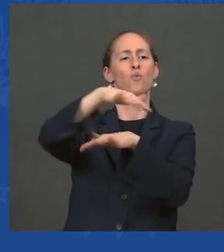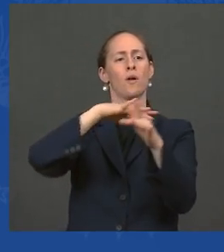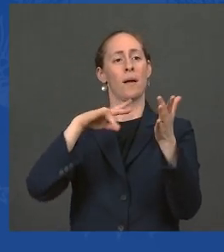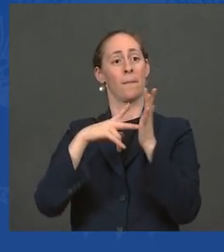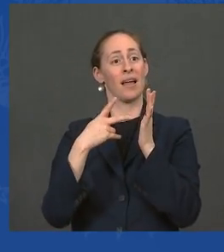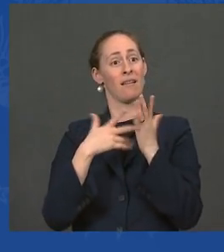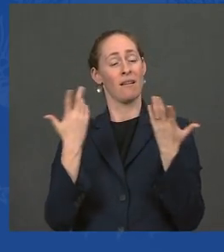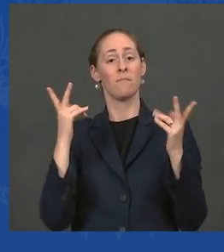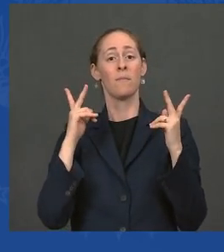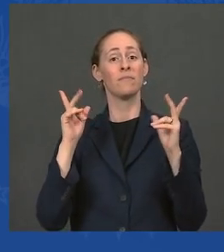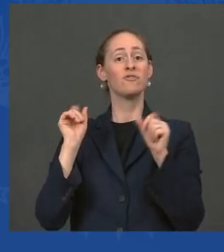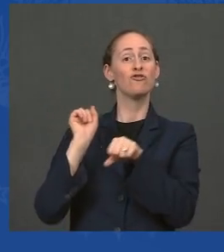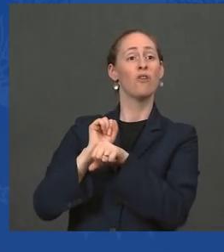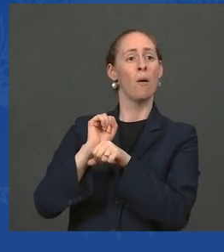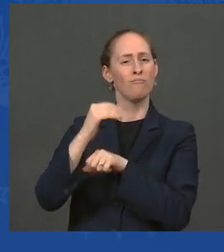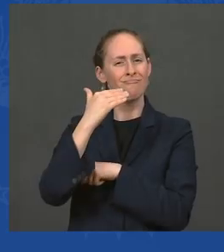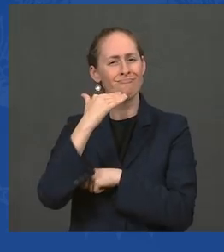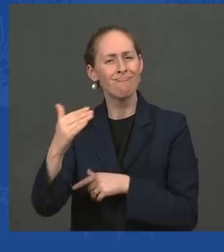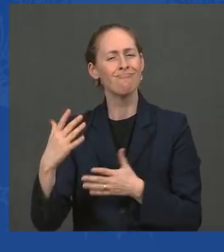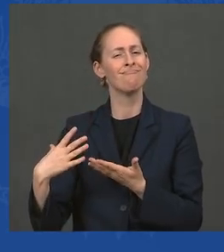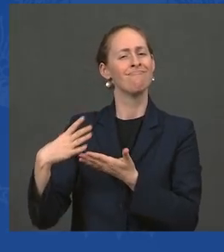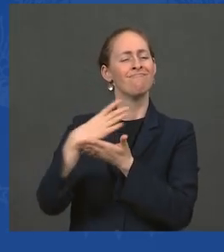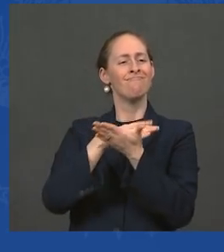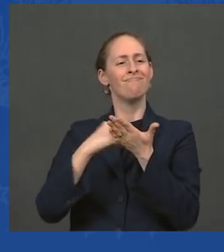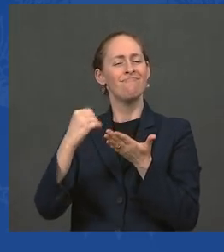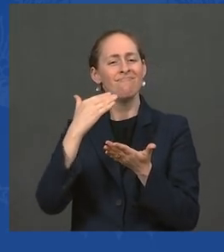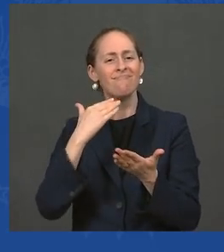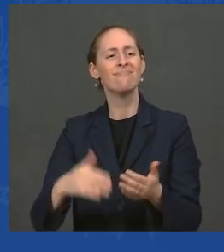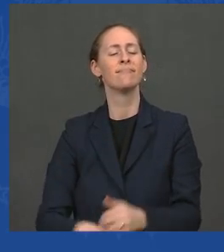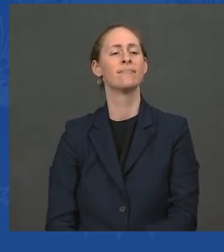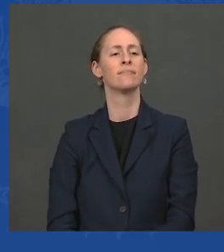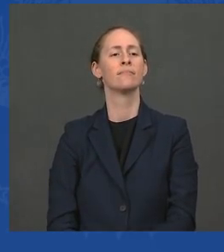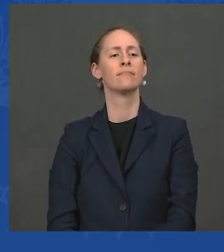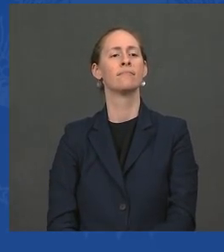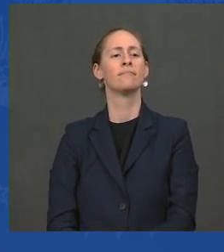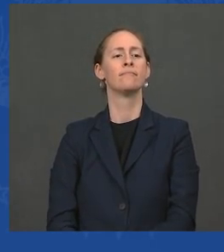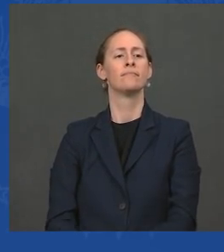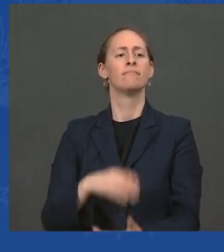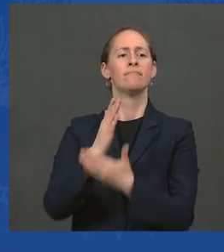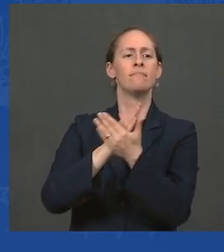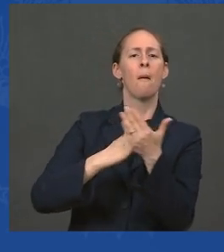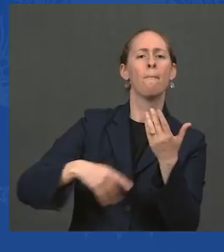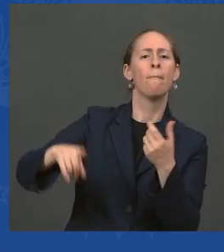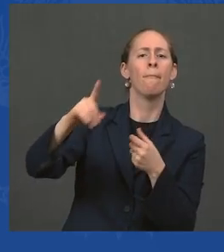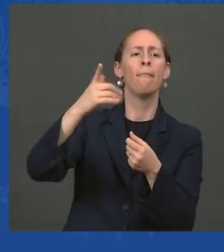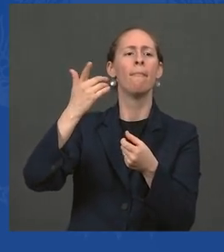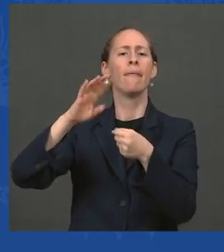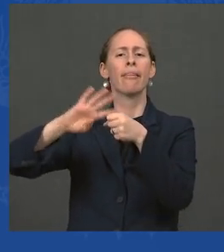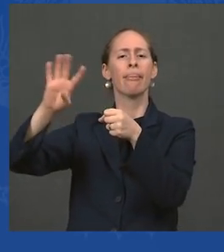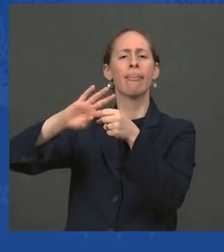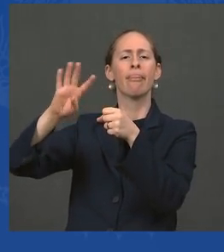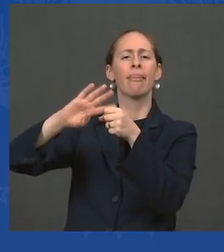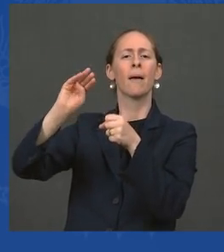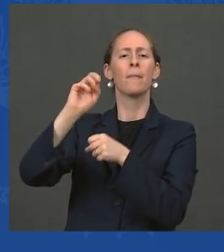prevailing wages, capping hundreds of thousands of abandoned wells in southeastern Pennsylvania and in Ohio.